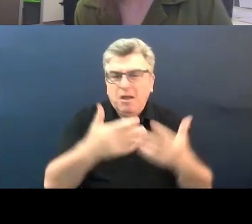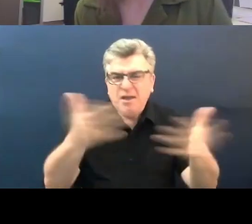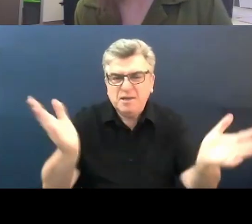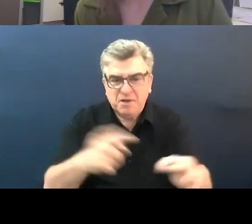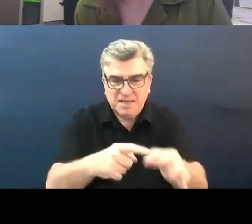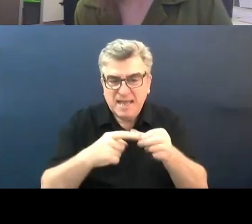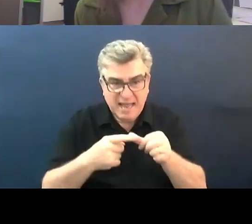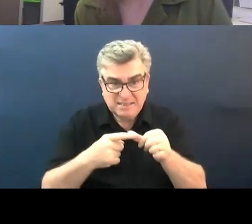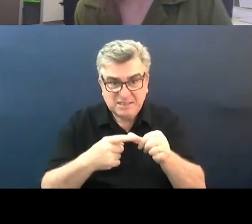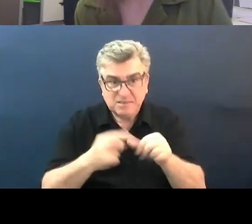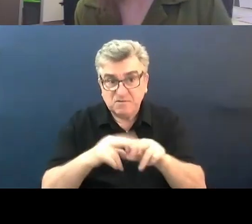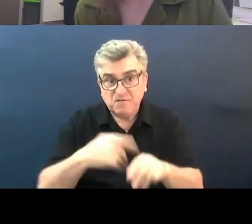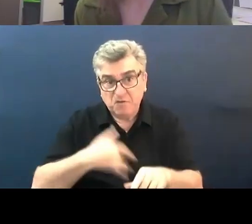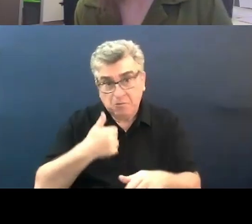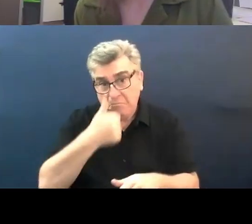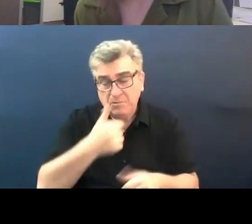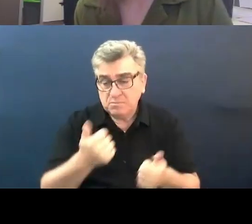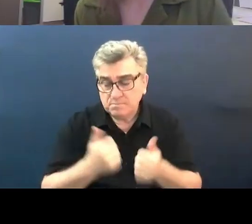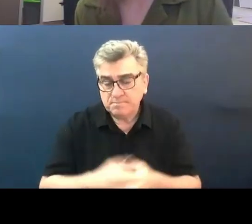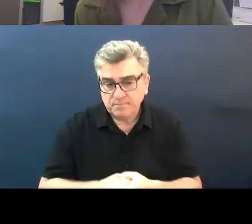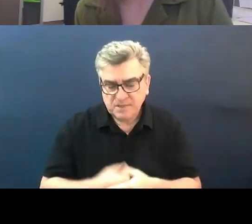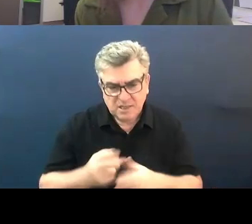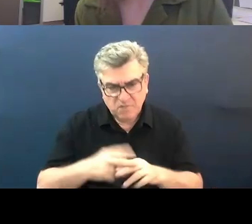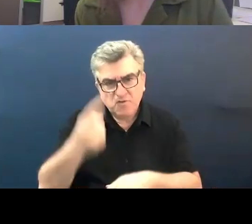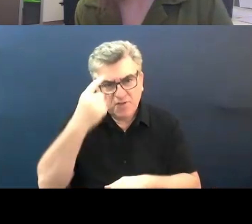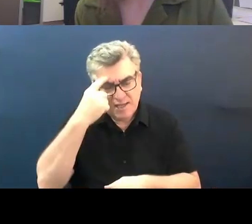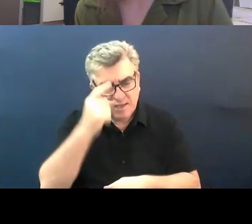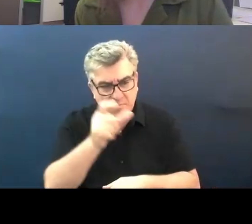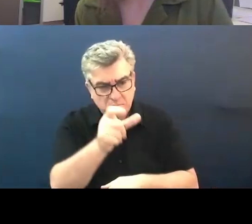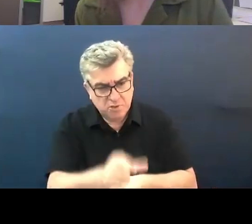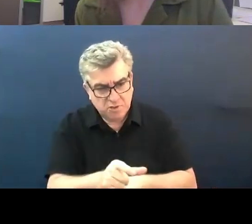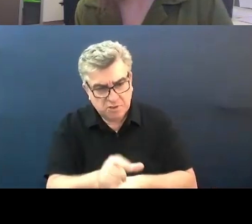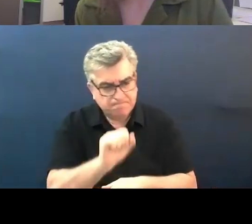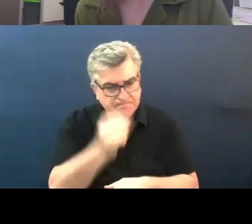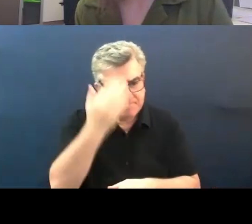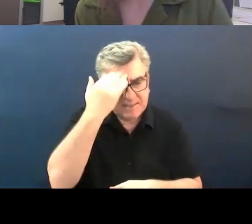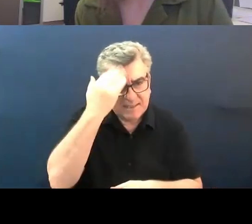response. If you think you are caring for somebody that might have an intellectual disability,